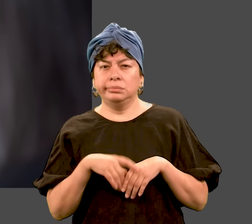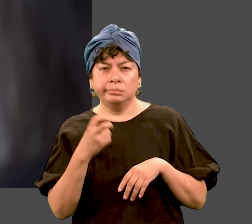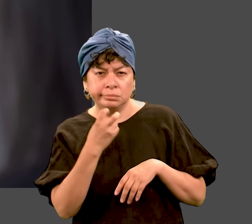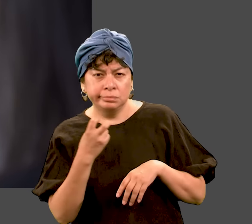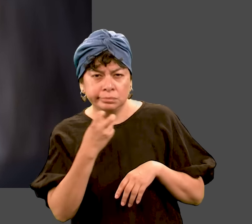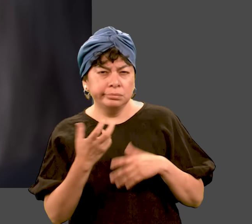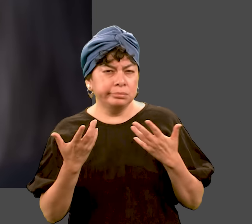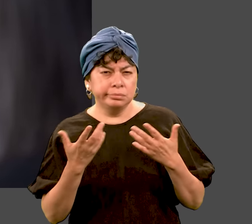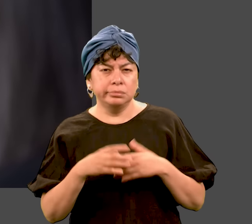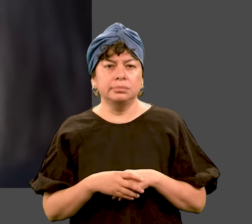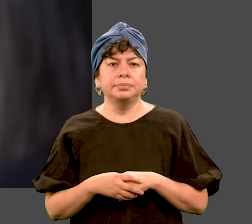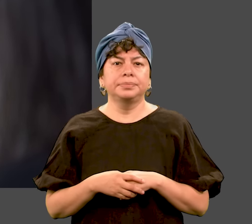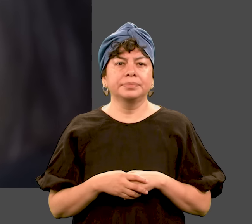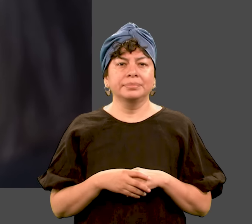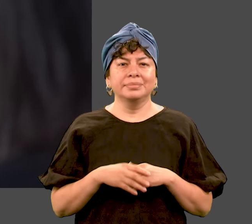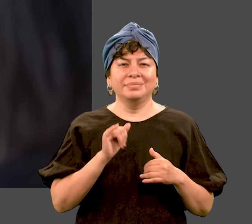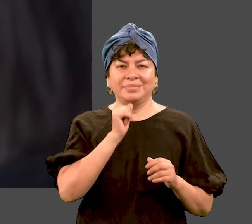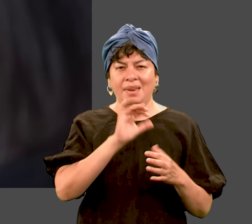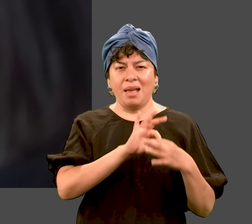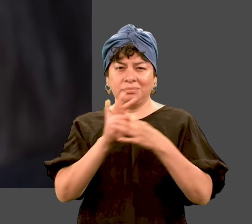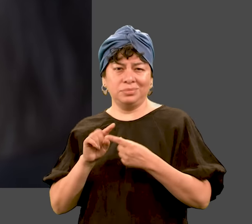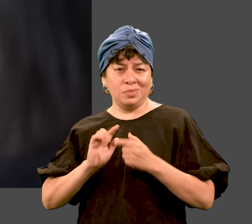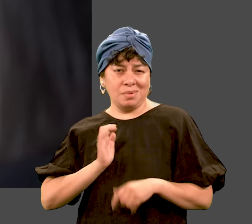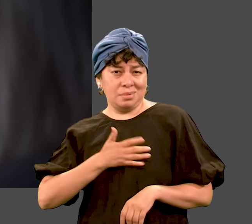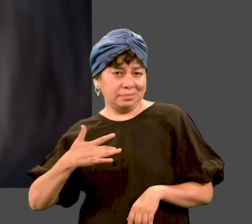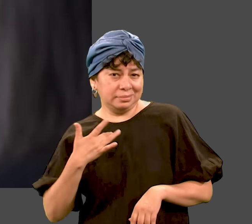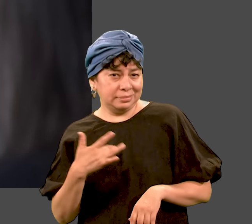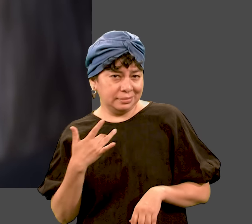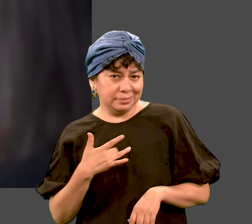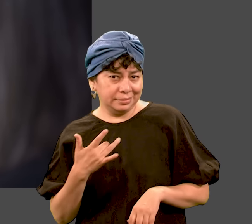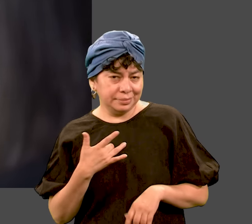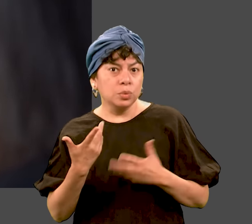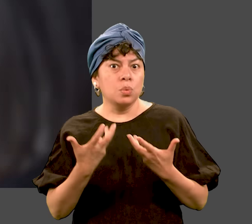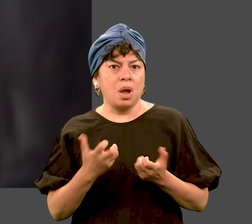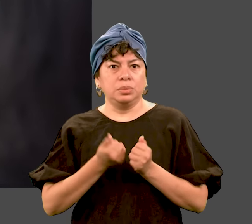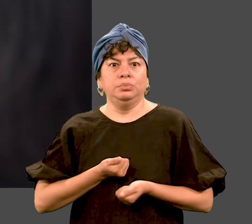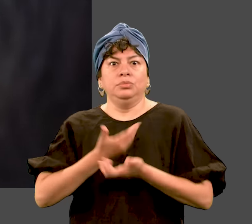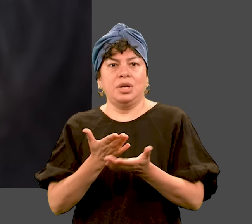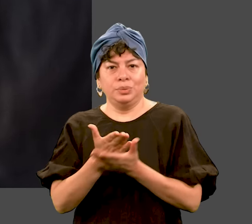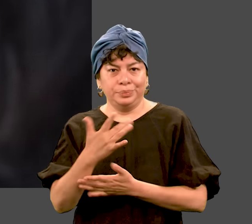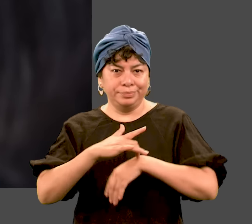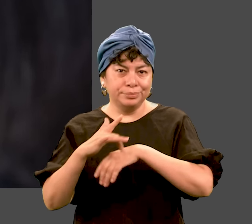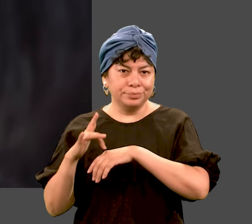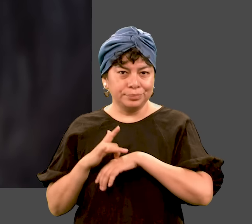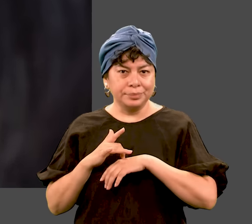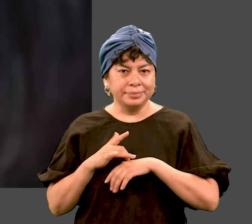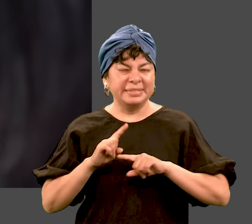and we want to be articulating what we’re feeling. How something feels is very different